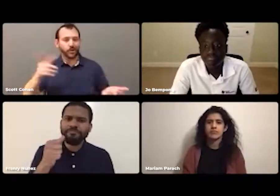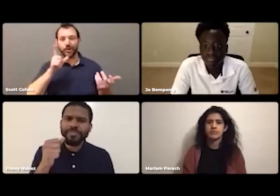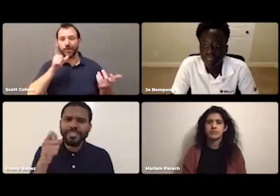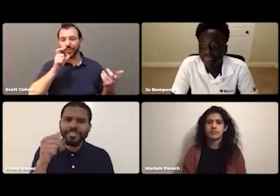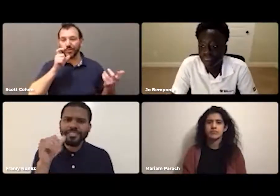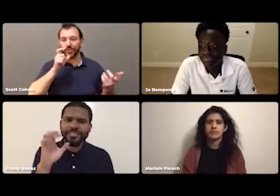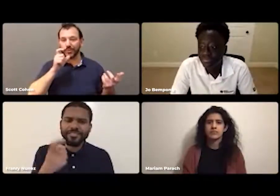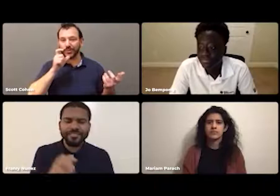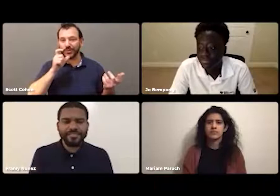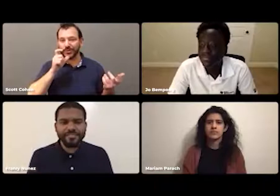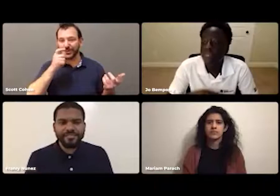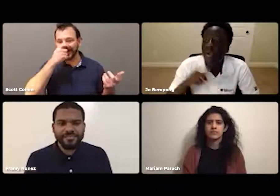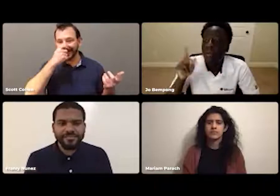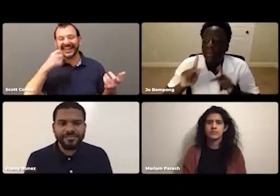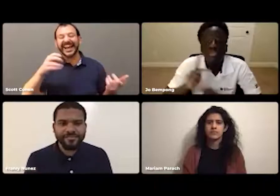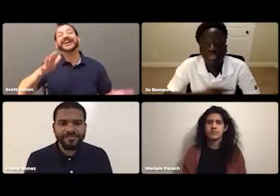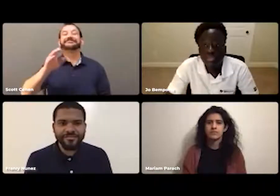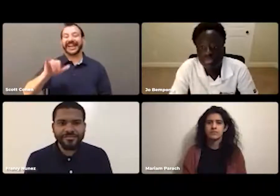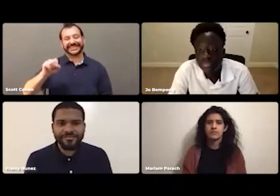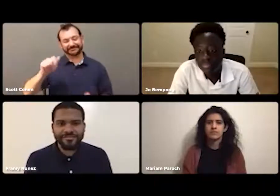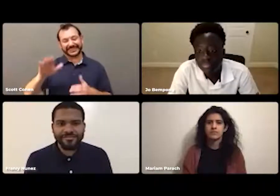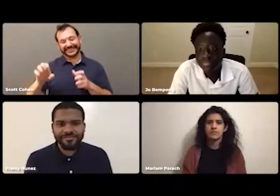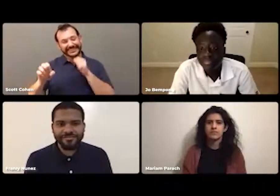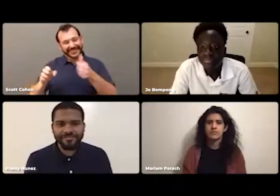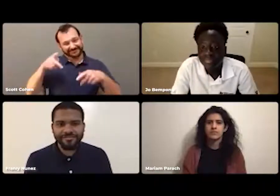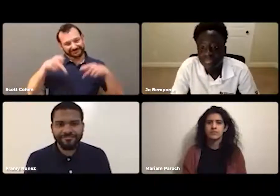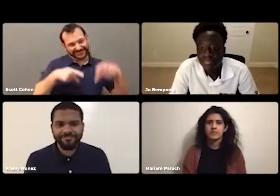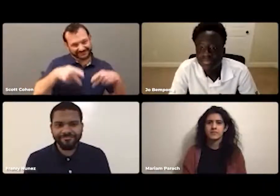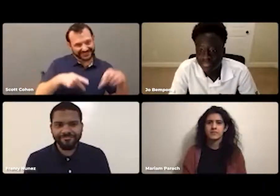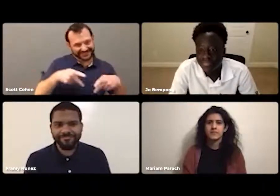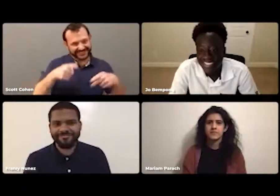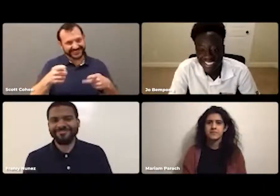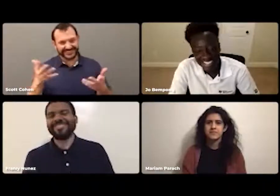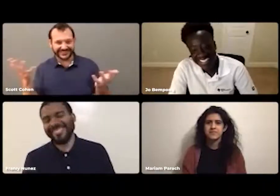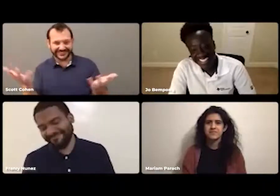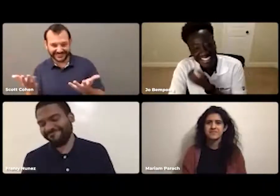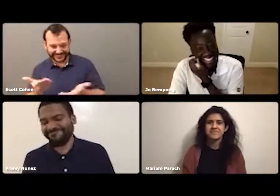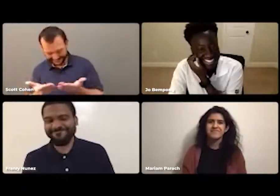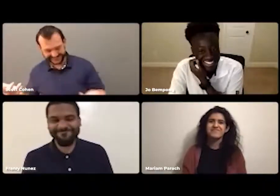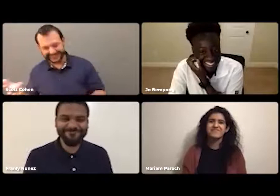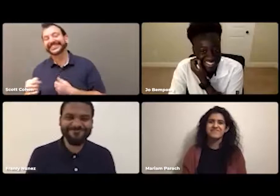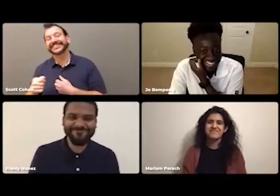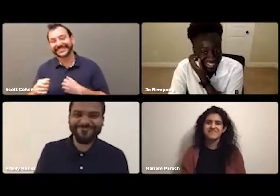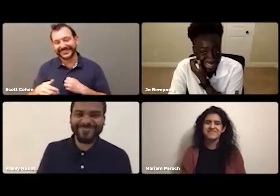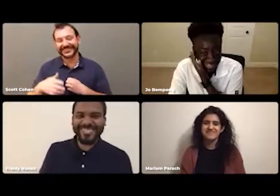Jo, was there anyone who inspired you to get into STEM? No, not really.